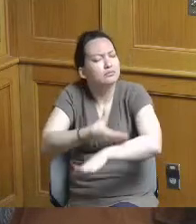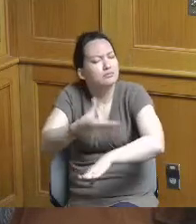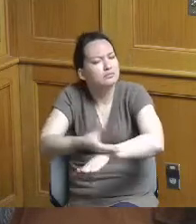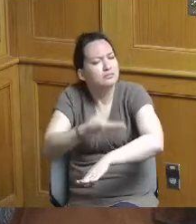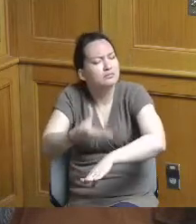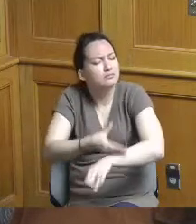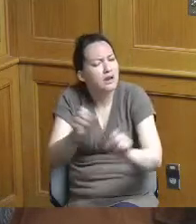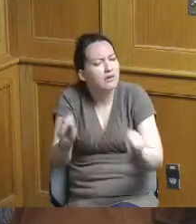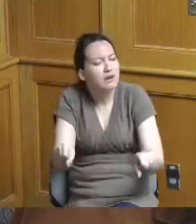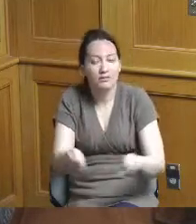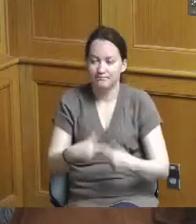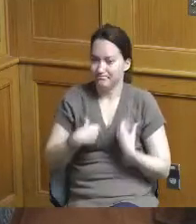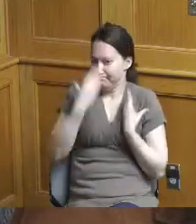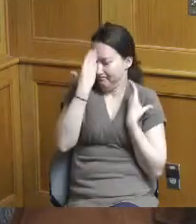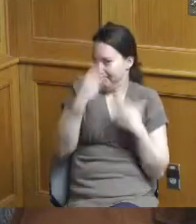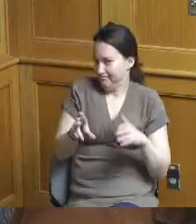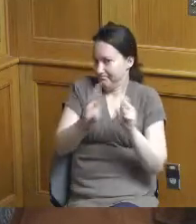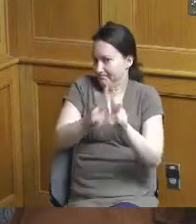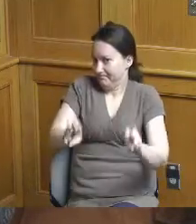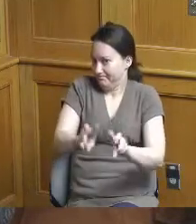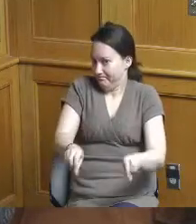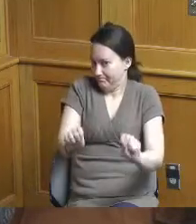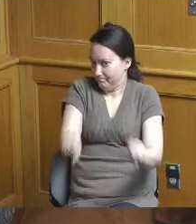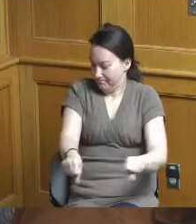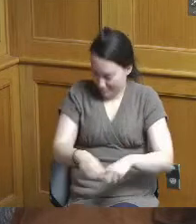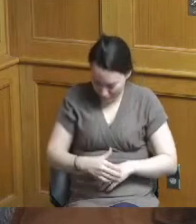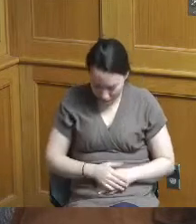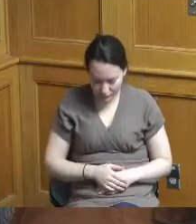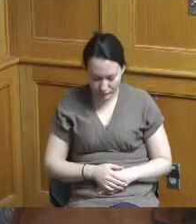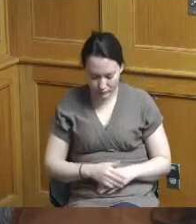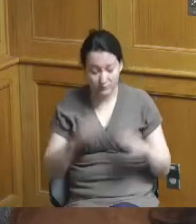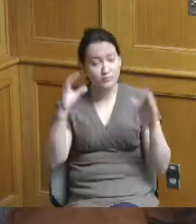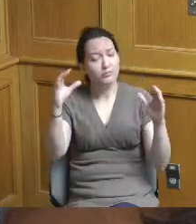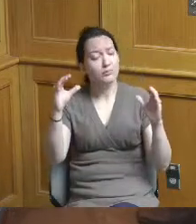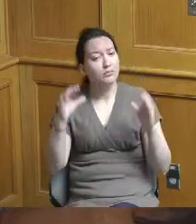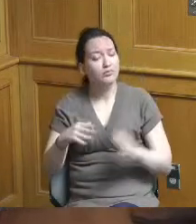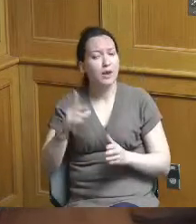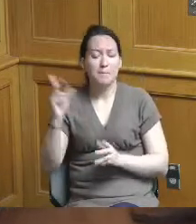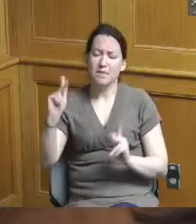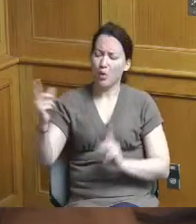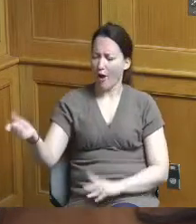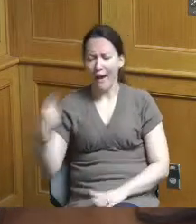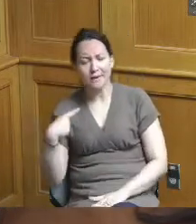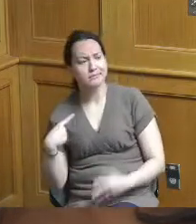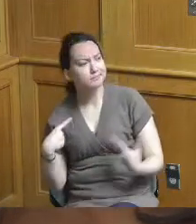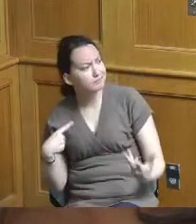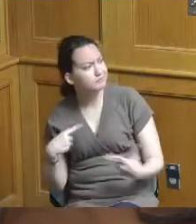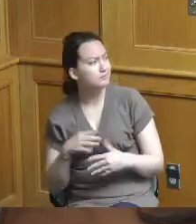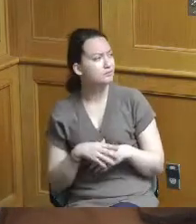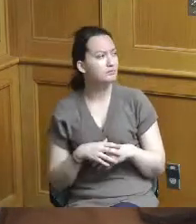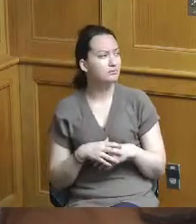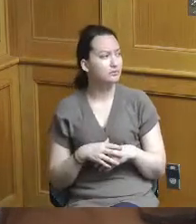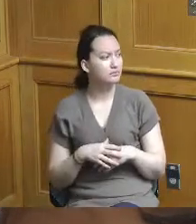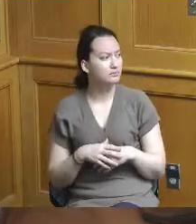I don't know but I want to look at it the other question I had gotten from someone that wrote me